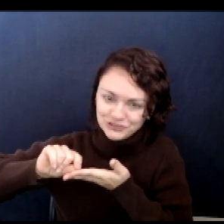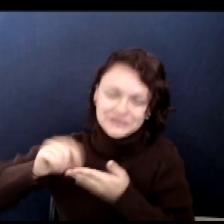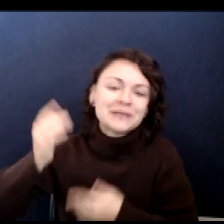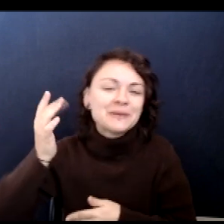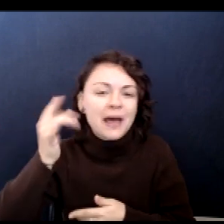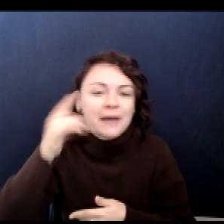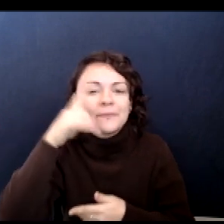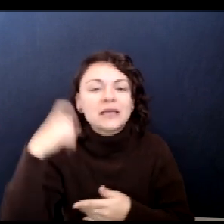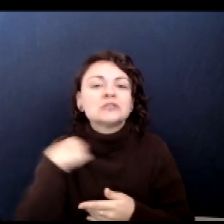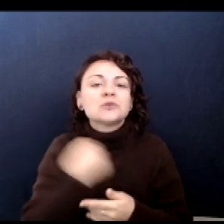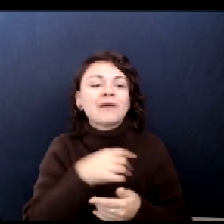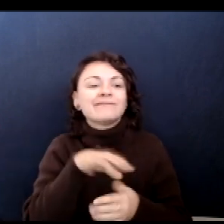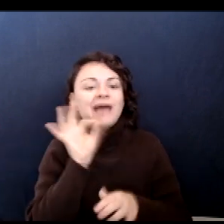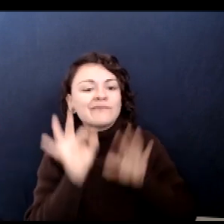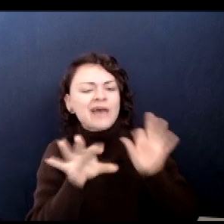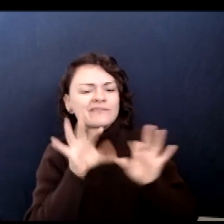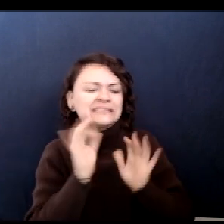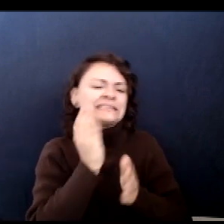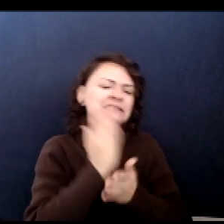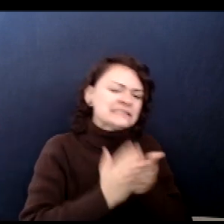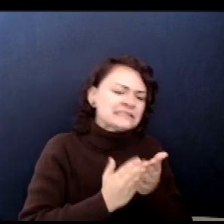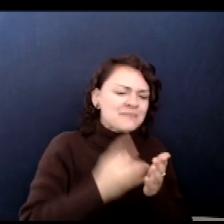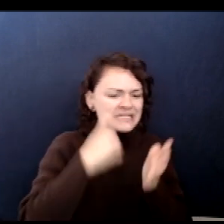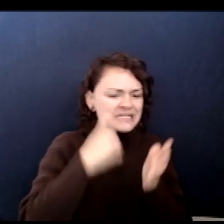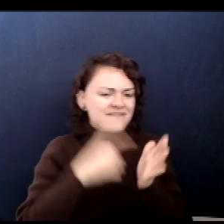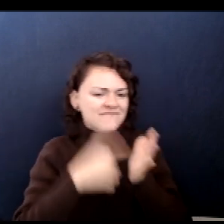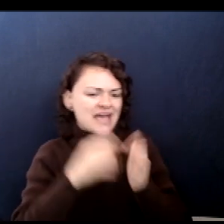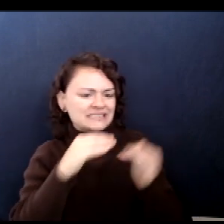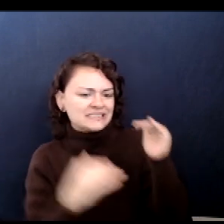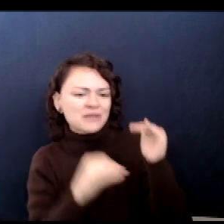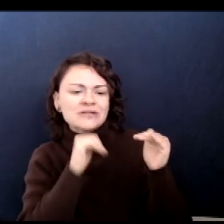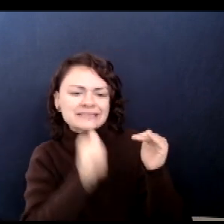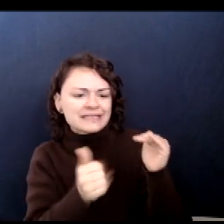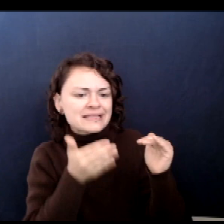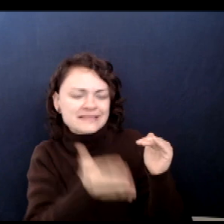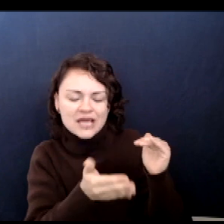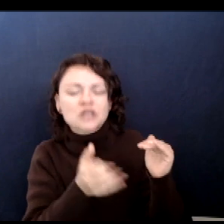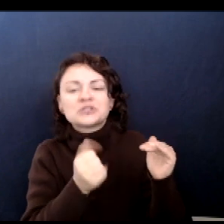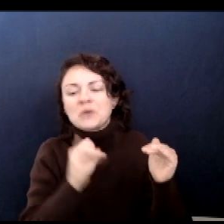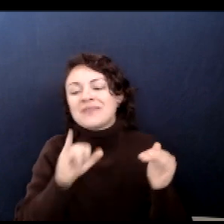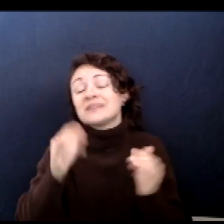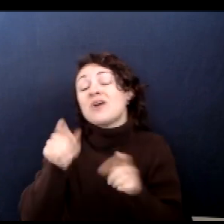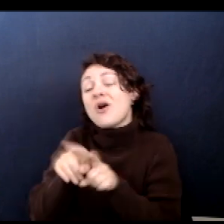as many identified disparities here, and that may be also partially due to methodological challenges,